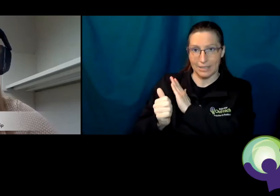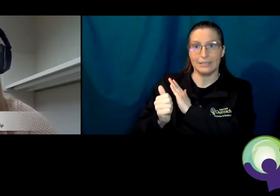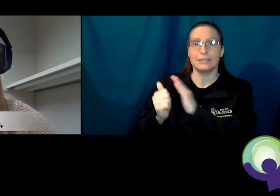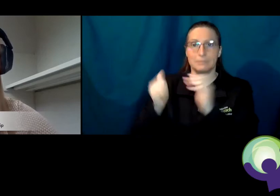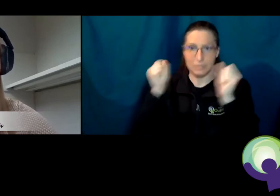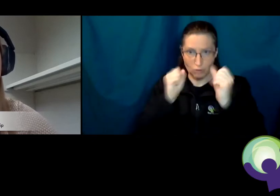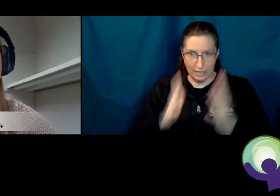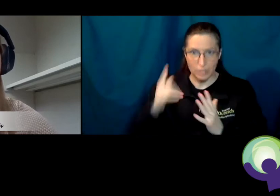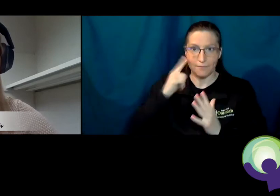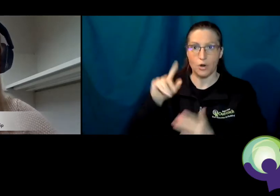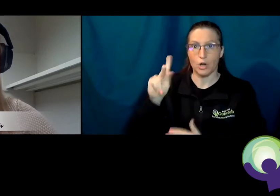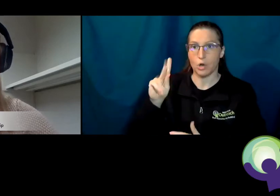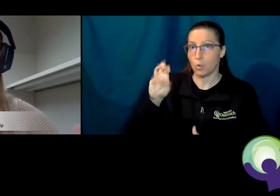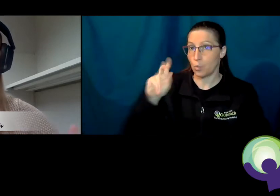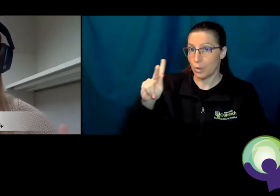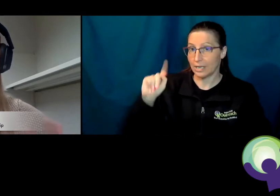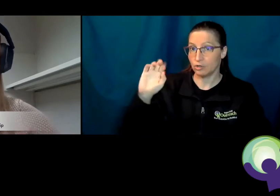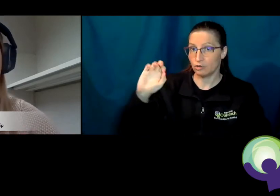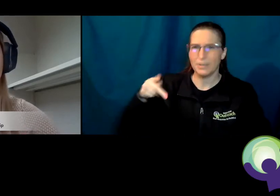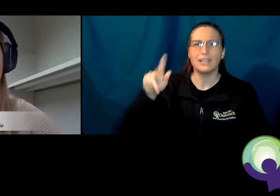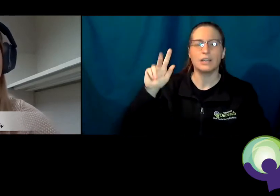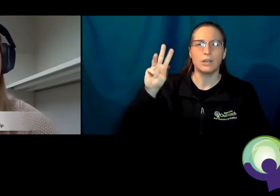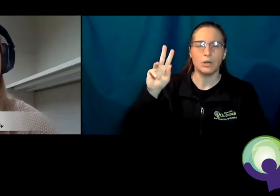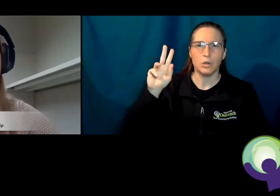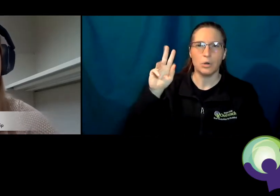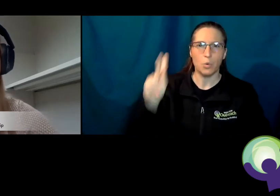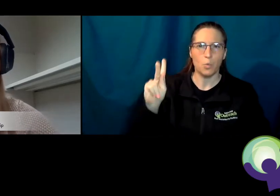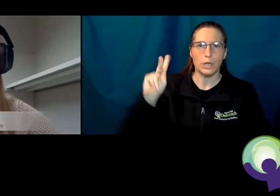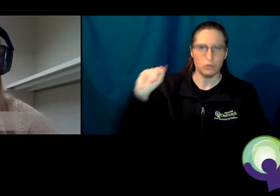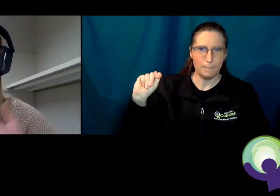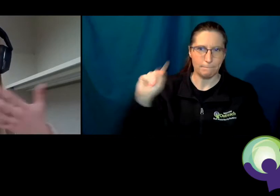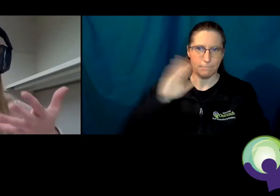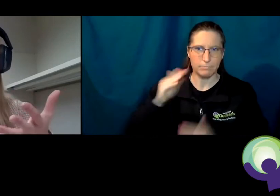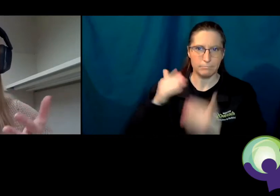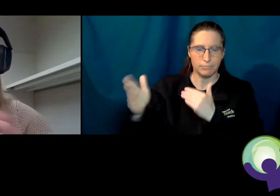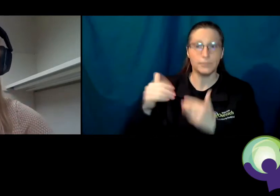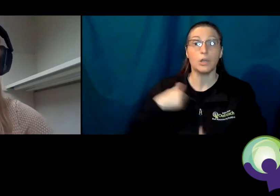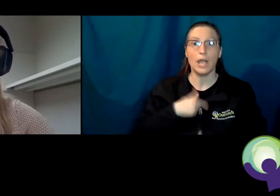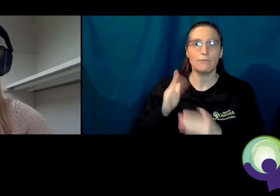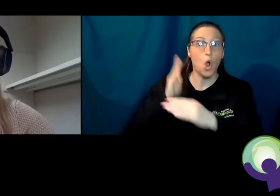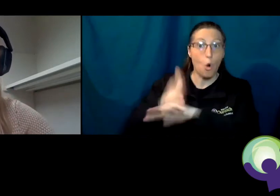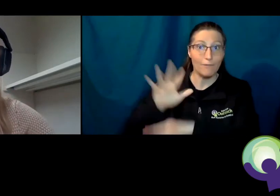a convenience retail store chain where we have 500 retail store locations